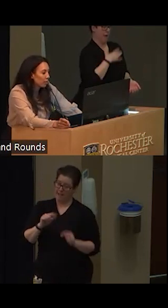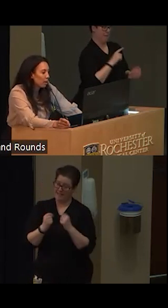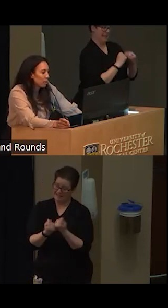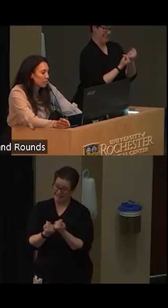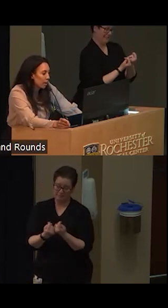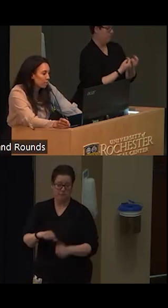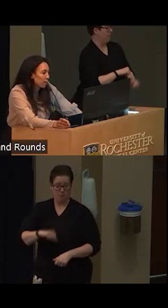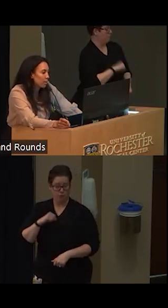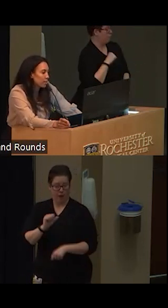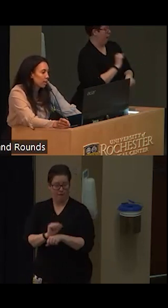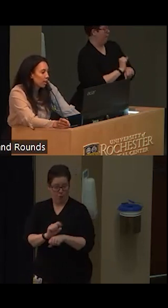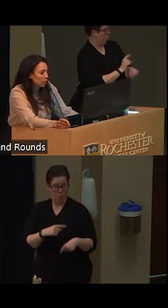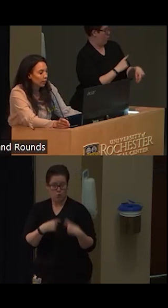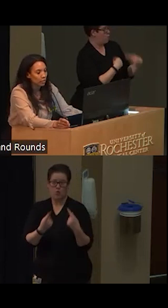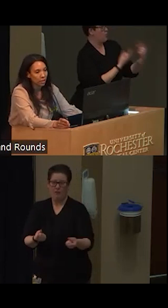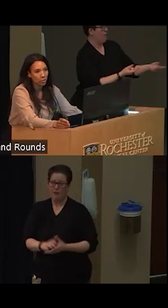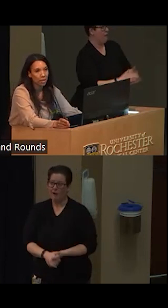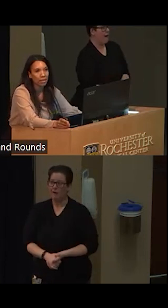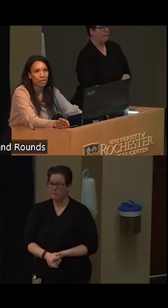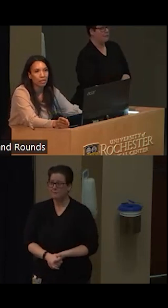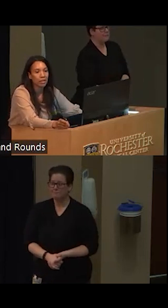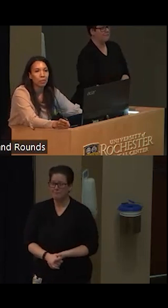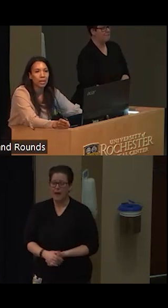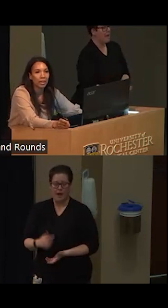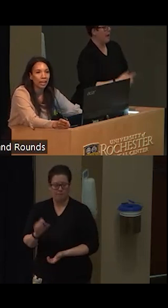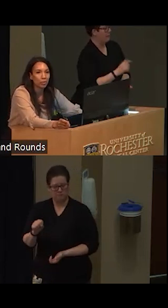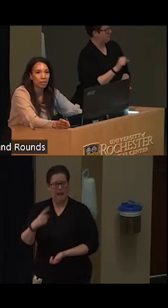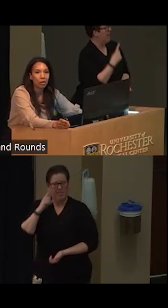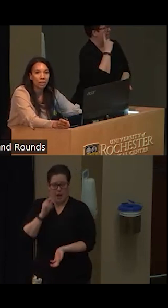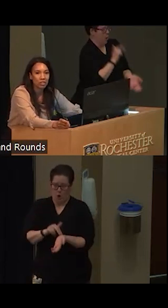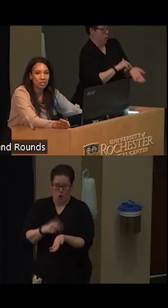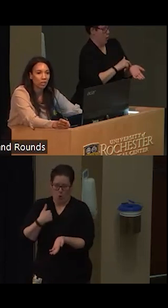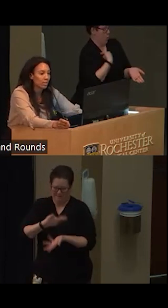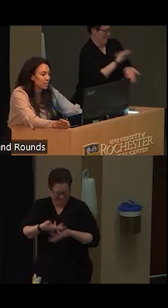work that we've done because you know I do think that nursing we engage with all patients across